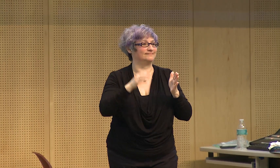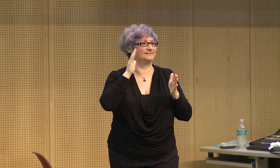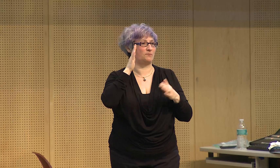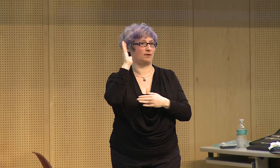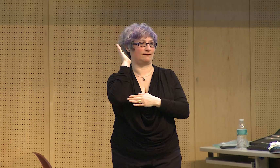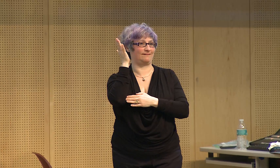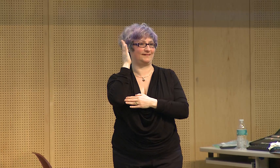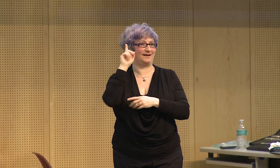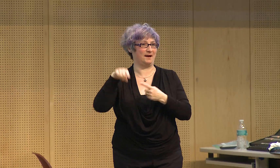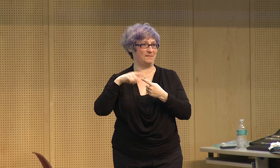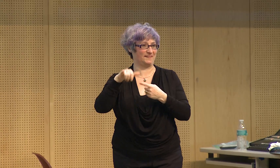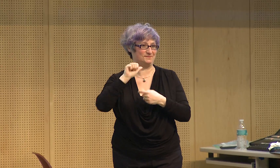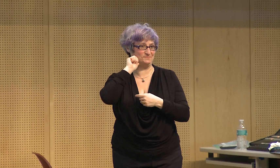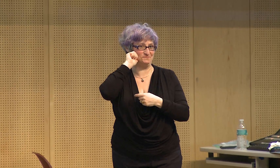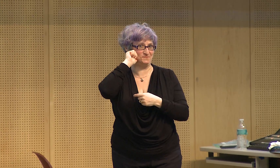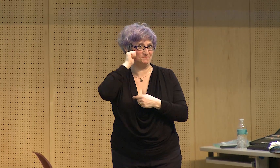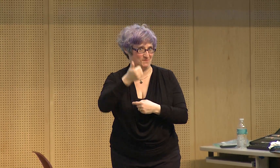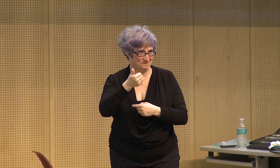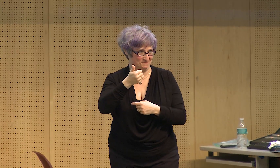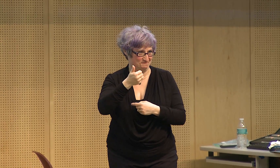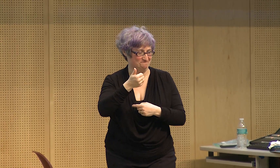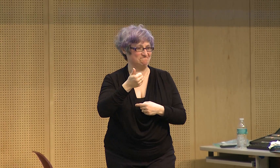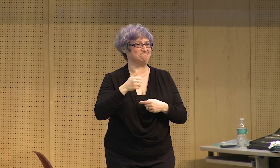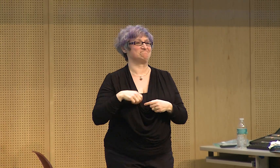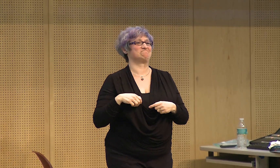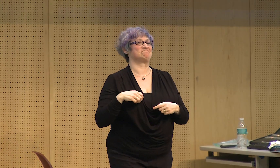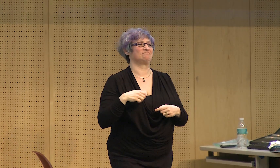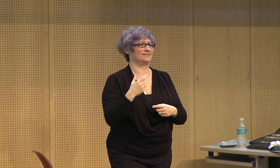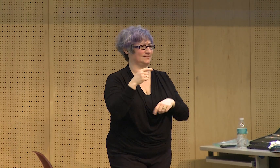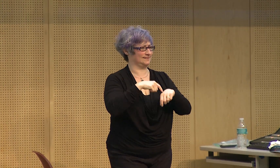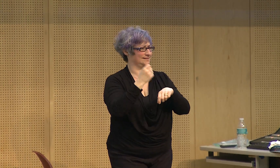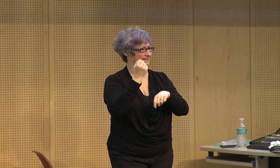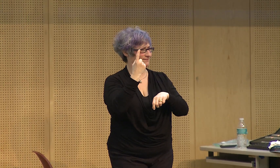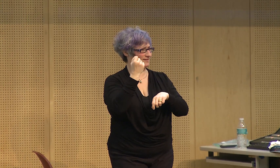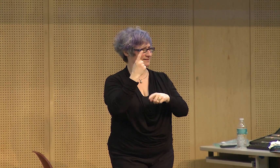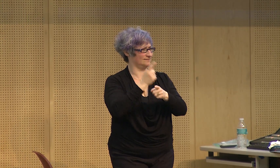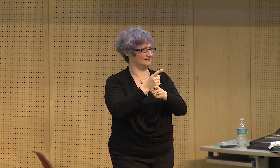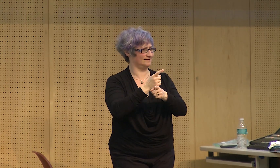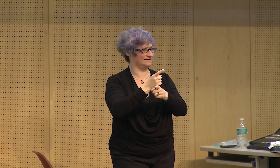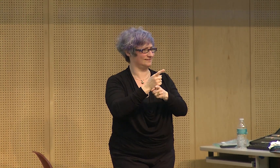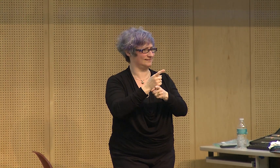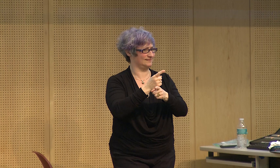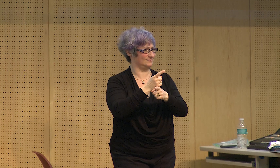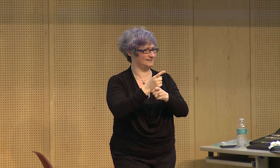If you'd like to hear my entire background and story, come back tomorrow and I'll be talking about that,